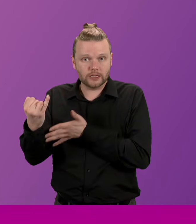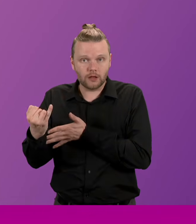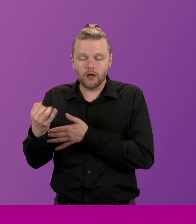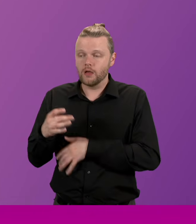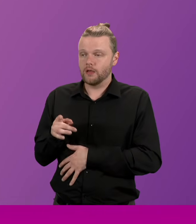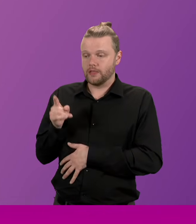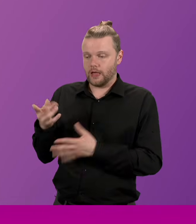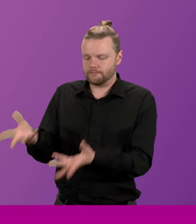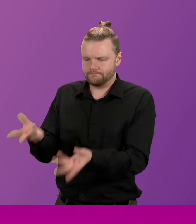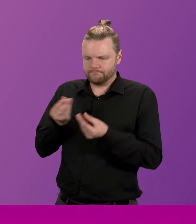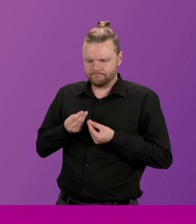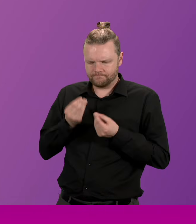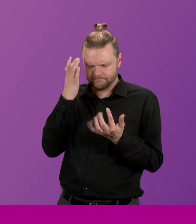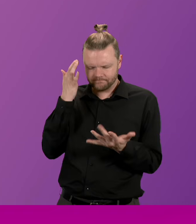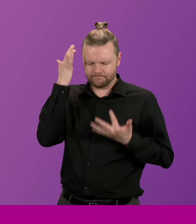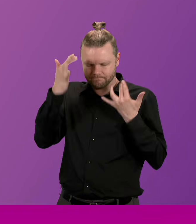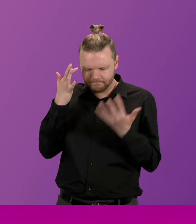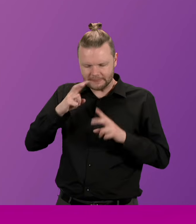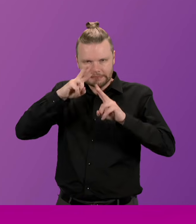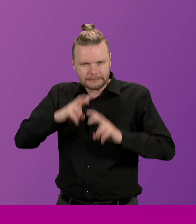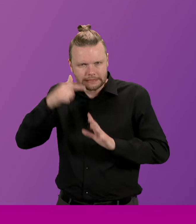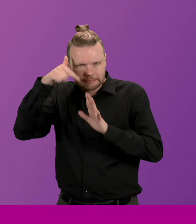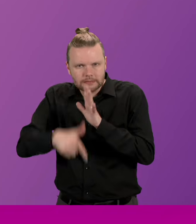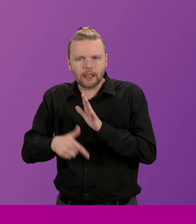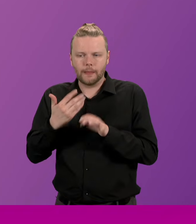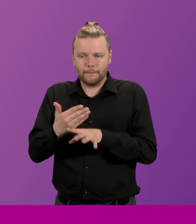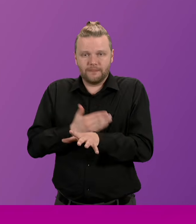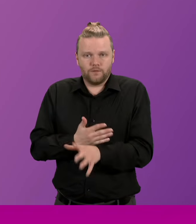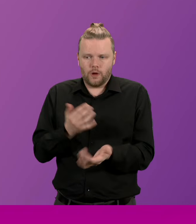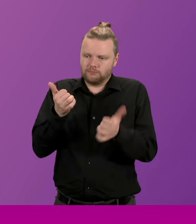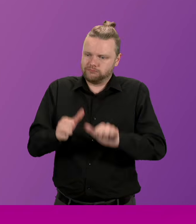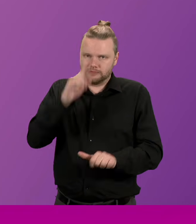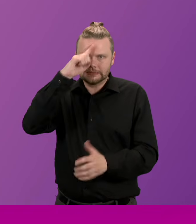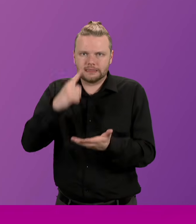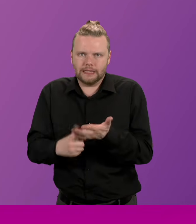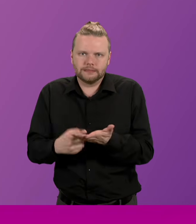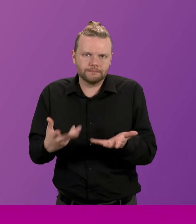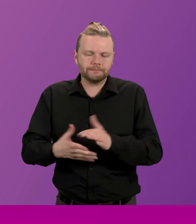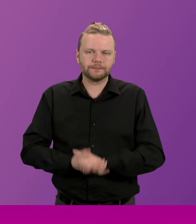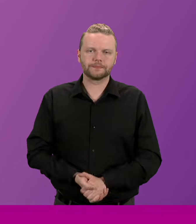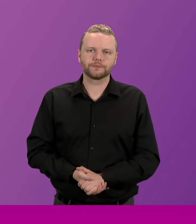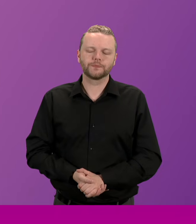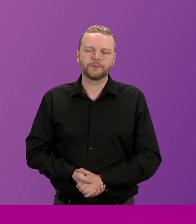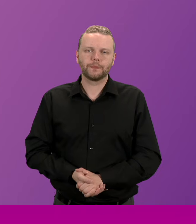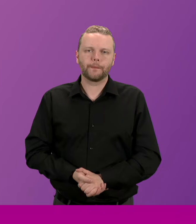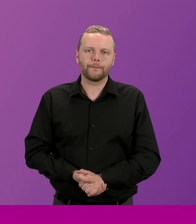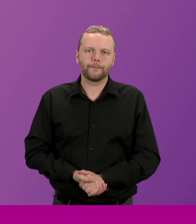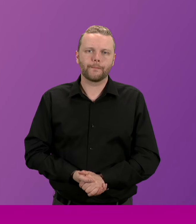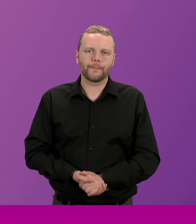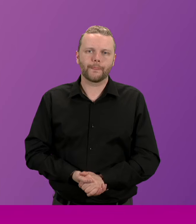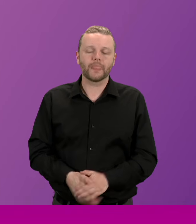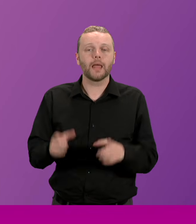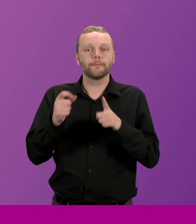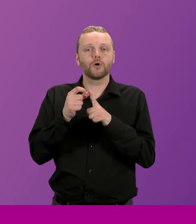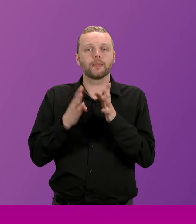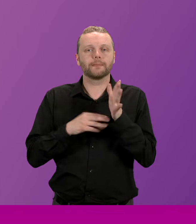be considered in detail by ministers in coming to any determination that the Government has to make.